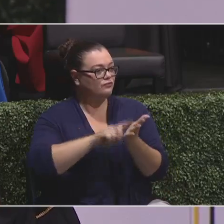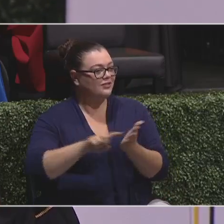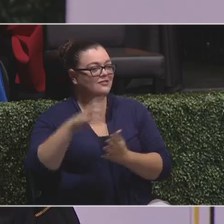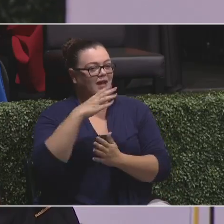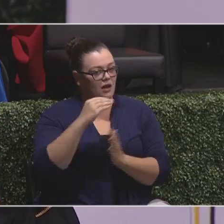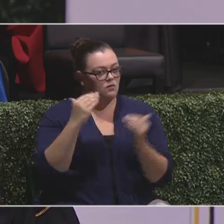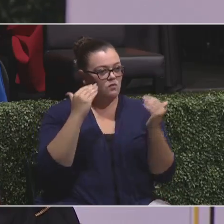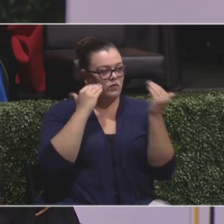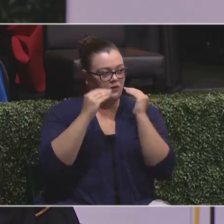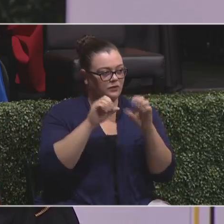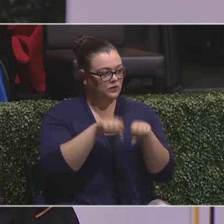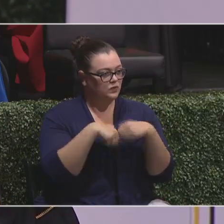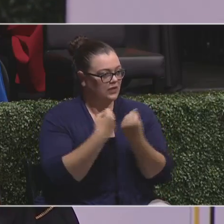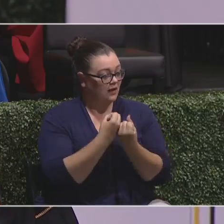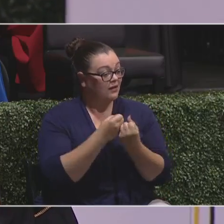STATE LA.